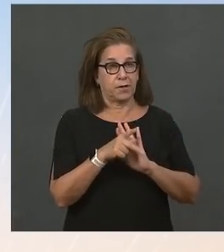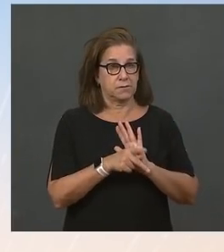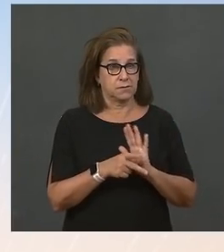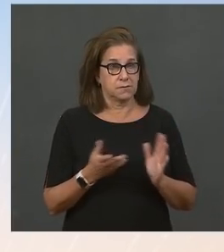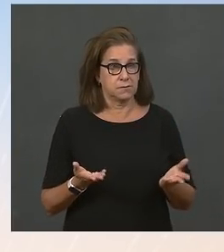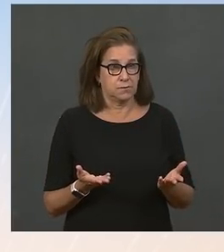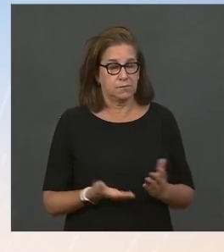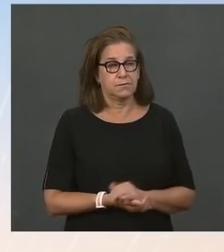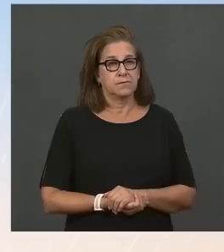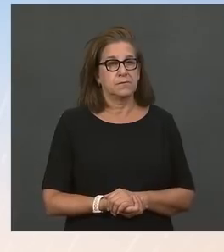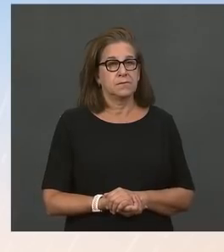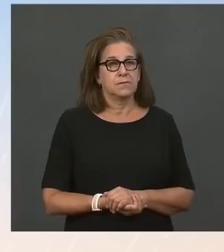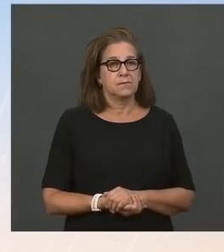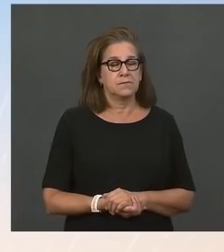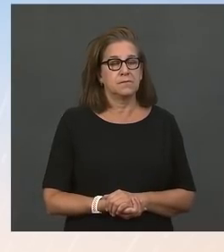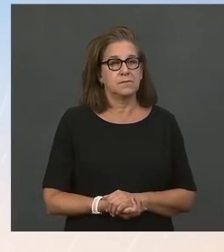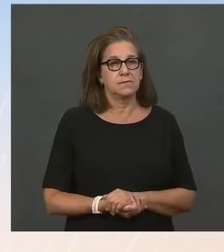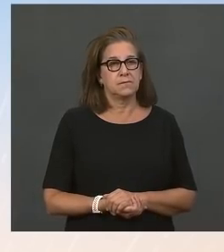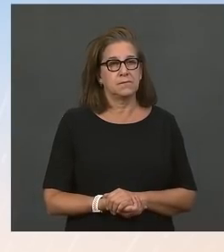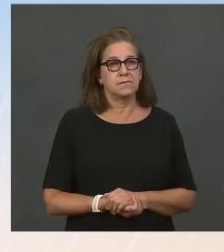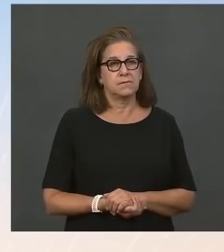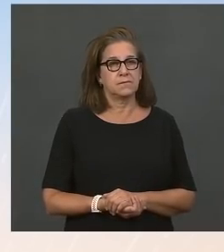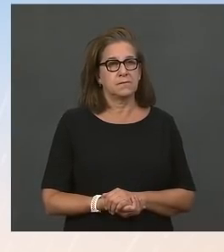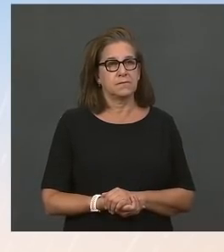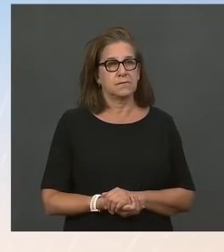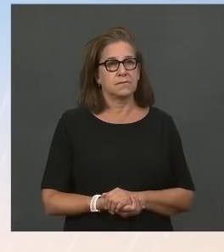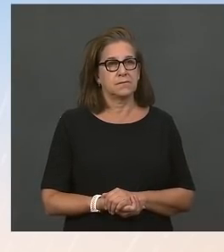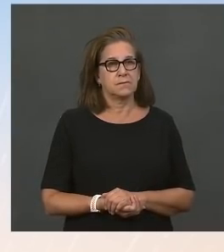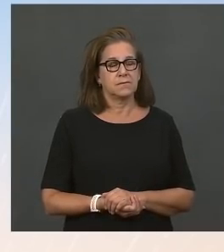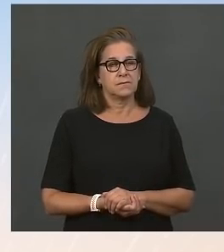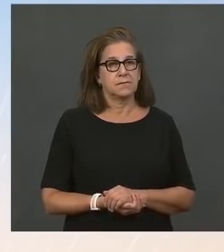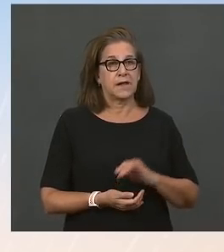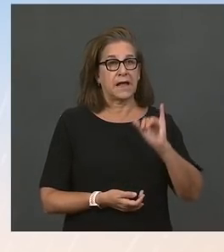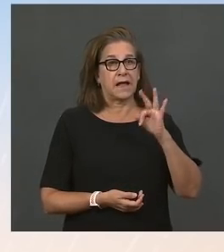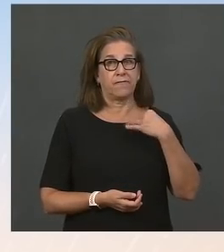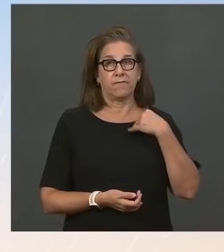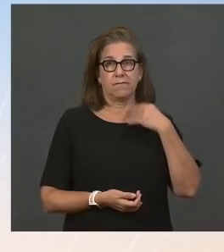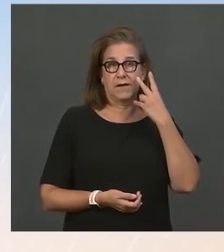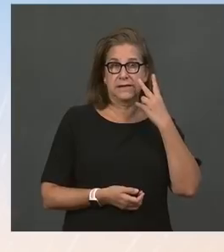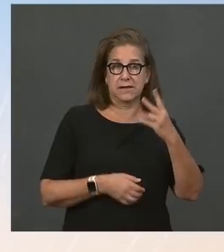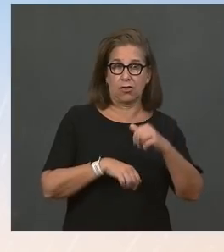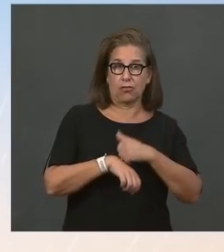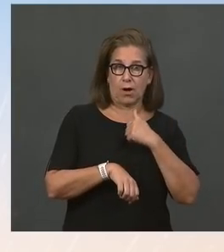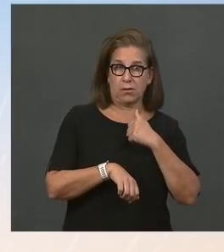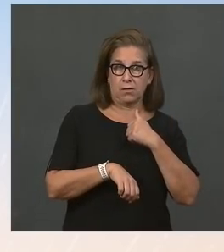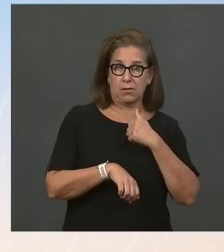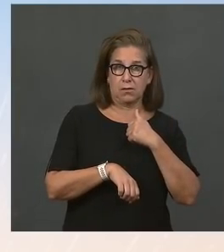by other than peaceful means a threat to the peace and security of the Western Pacific and of grave concern to the United States.